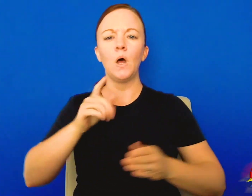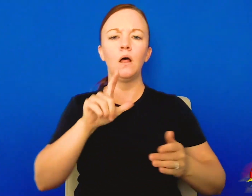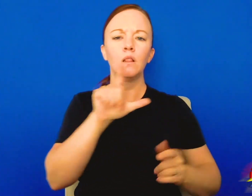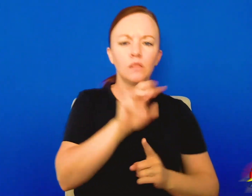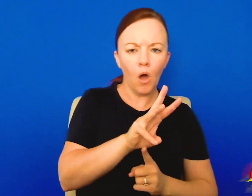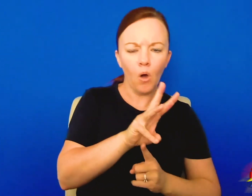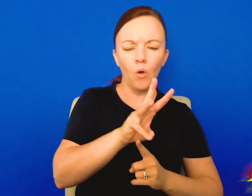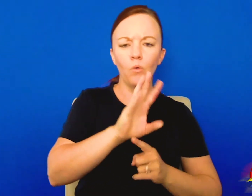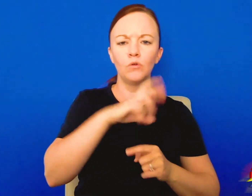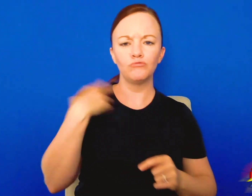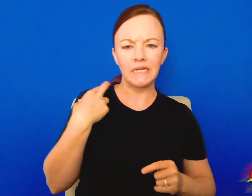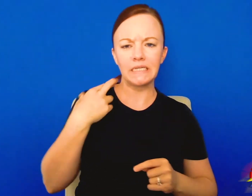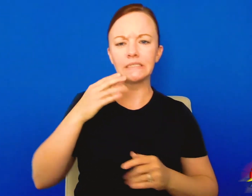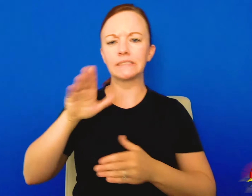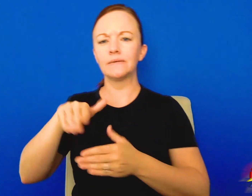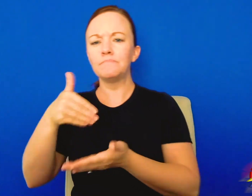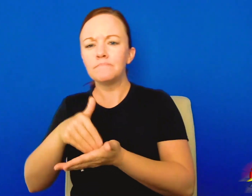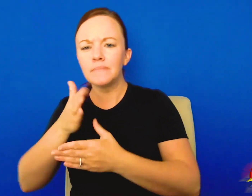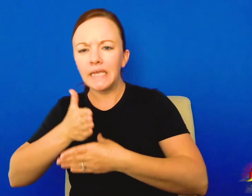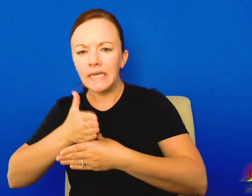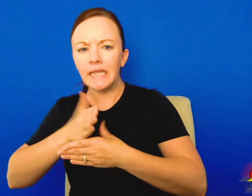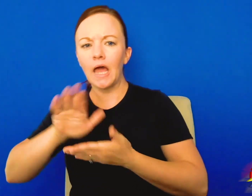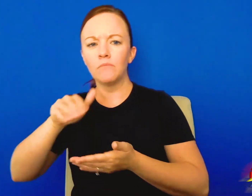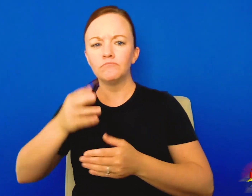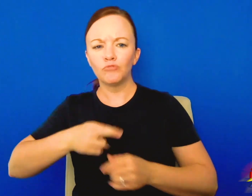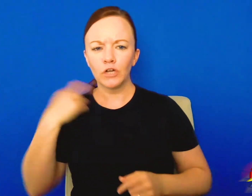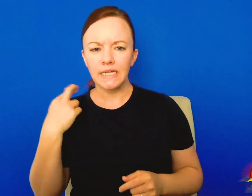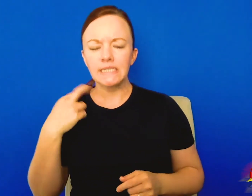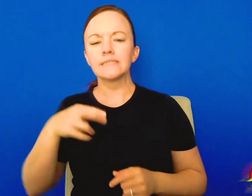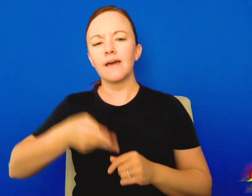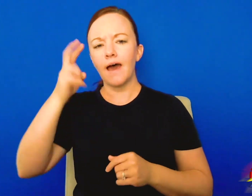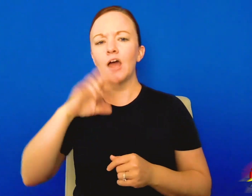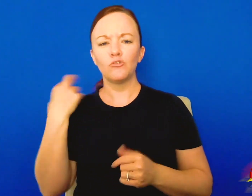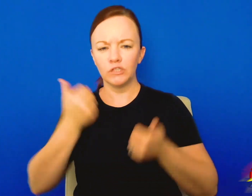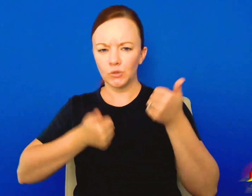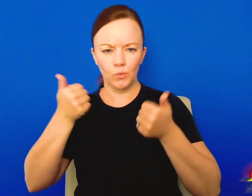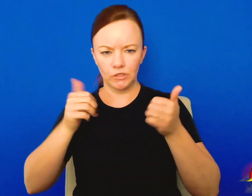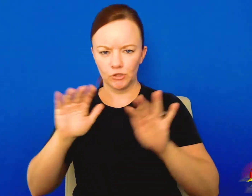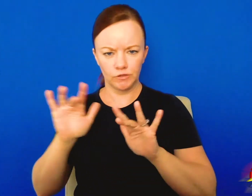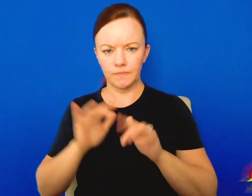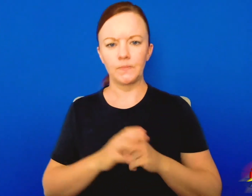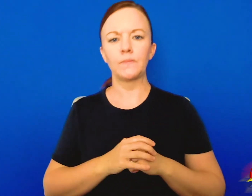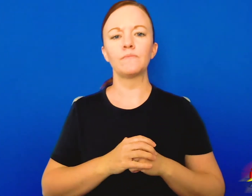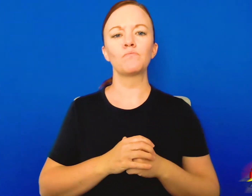BY PRINCIPALS AND DIRECTORS THROUGH A SERIES OF QUESTIONS THAT DETERMINED IF A POSITION WAS